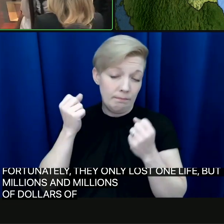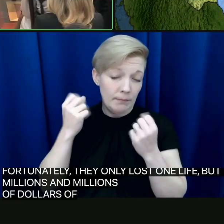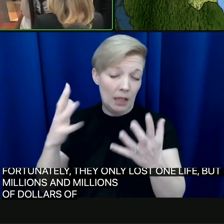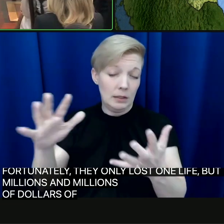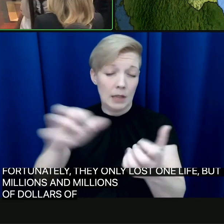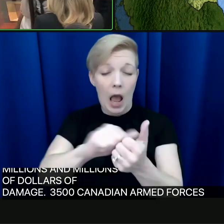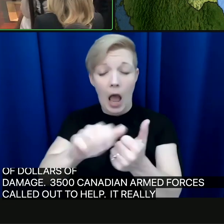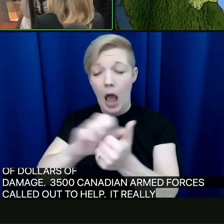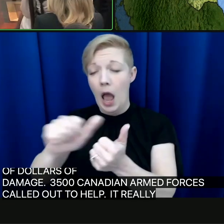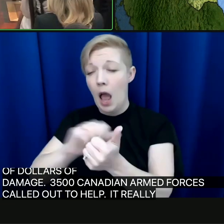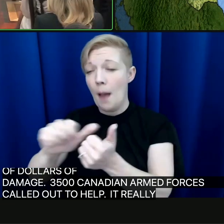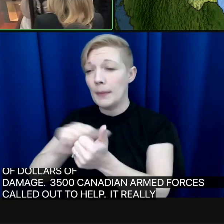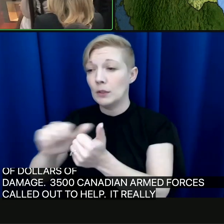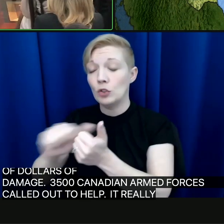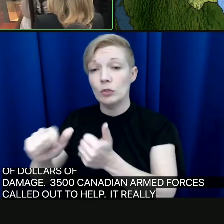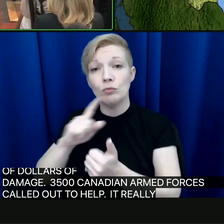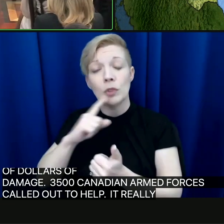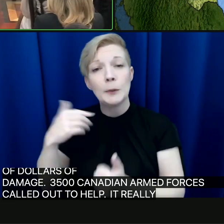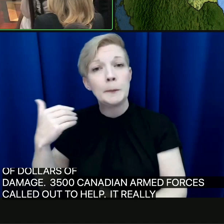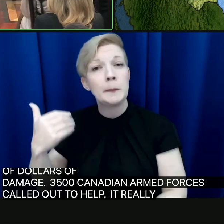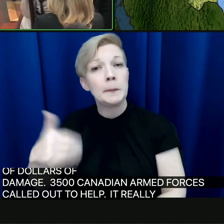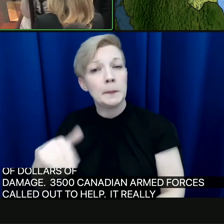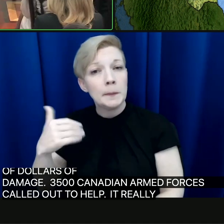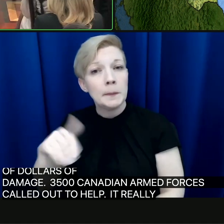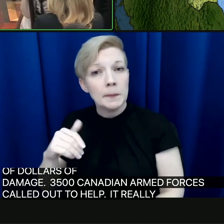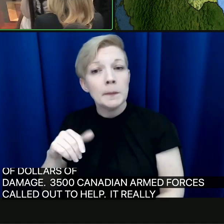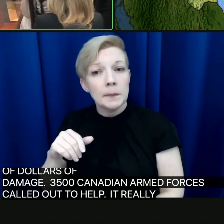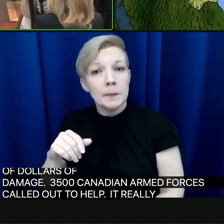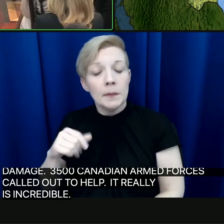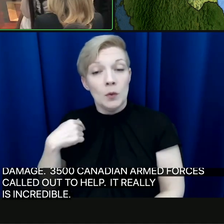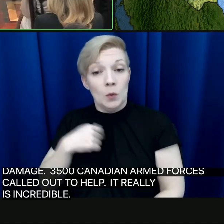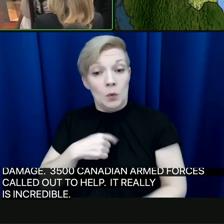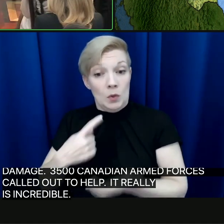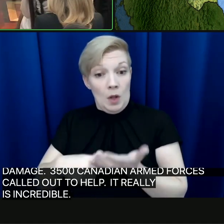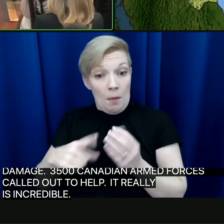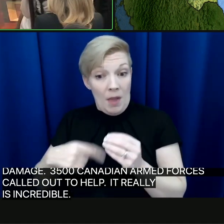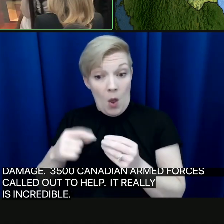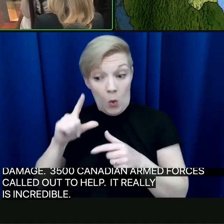And, you know, we're talking about tornadoes because of a warming climate.